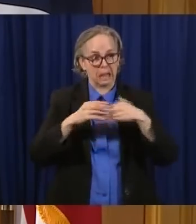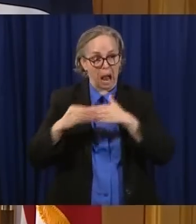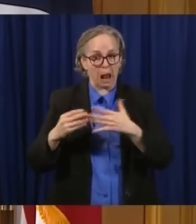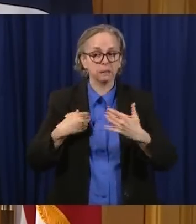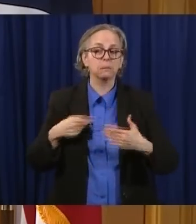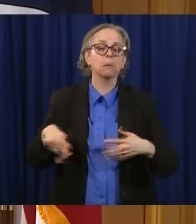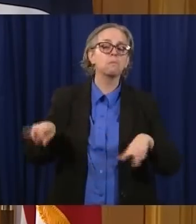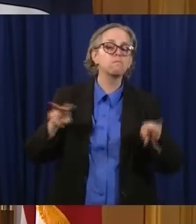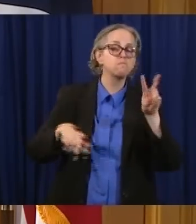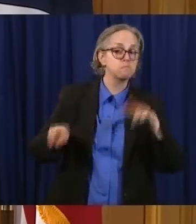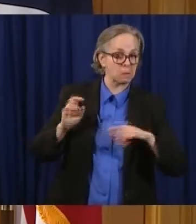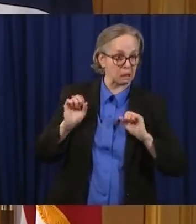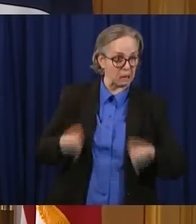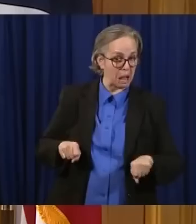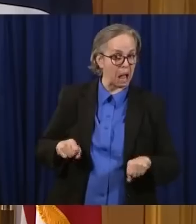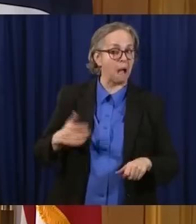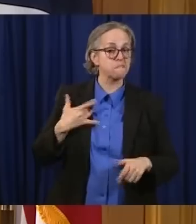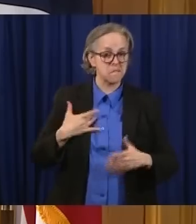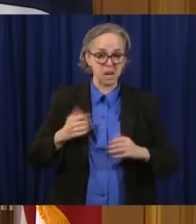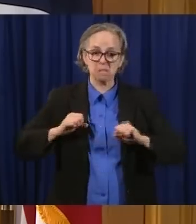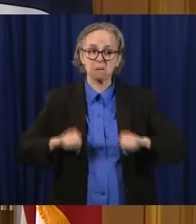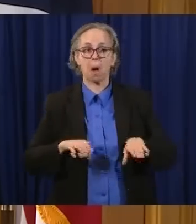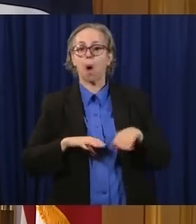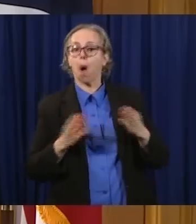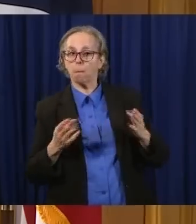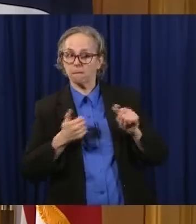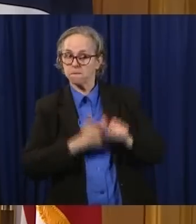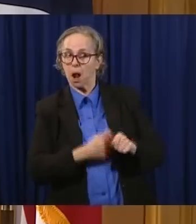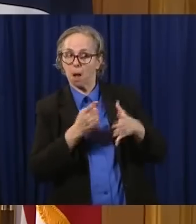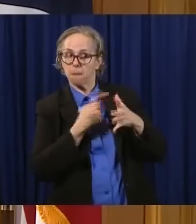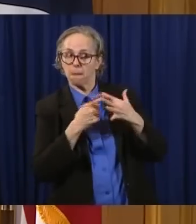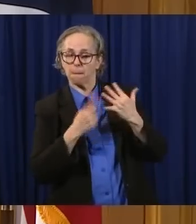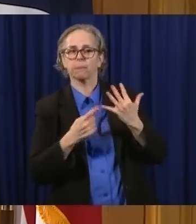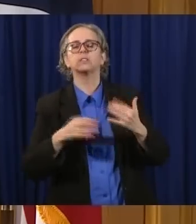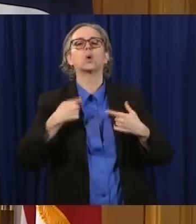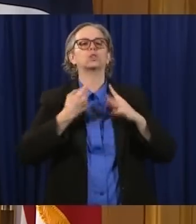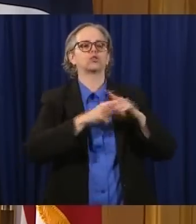WEE WE HAVE TO MEASURE AS WE GO, TO PUT TOGETHER THE